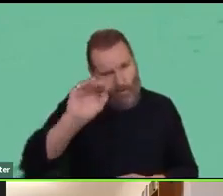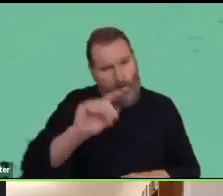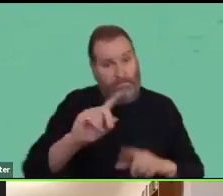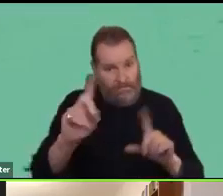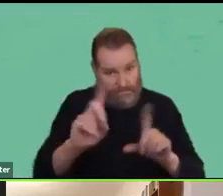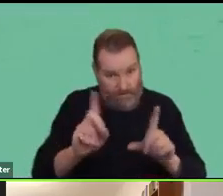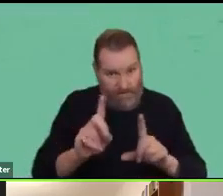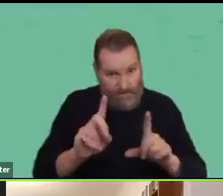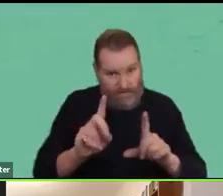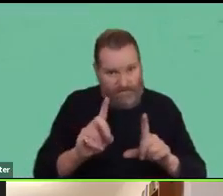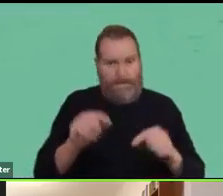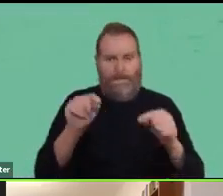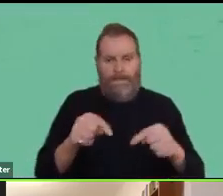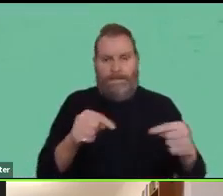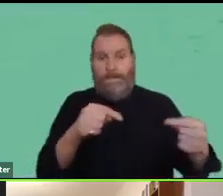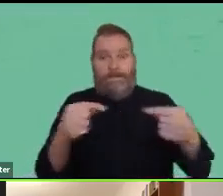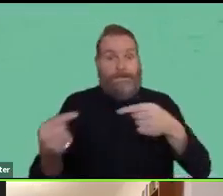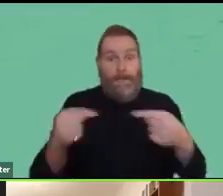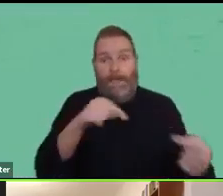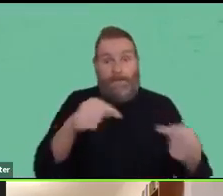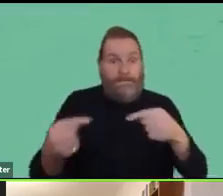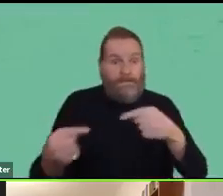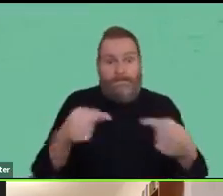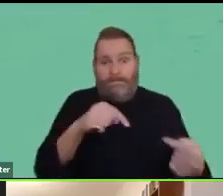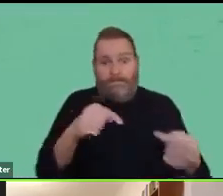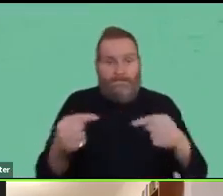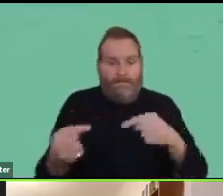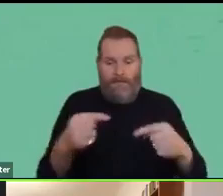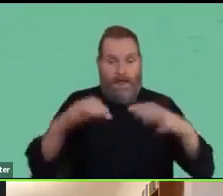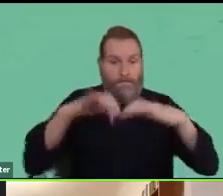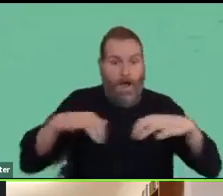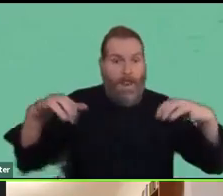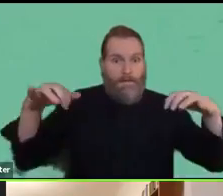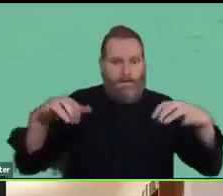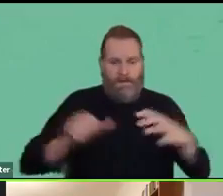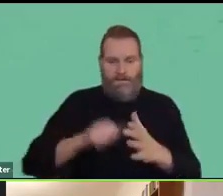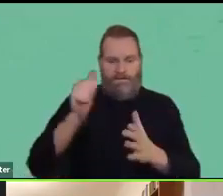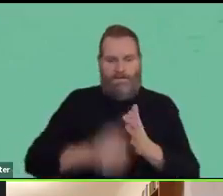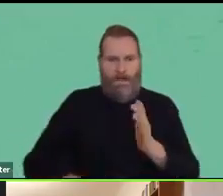this debate is just the beginning we're going to use what we've got out of today as to let people